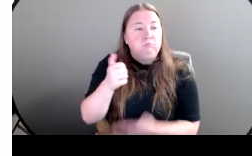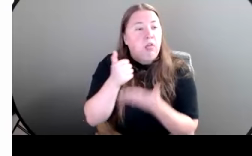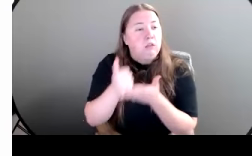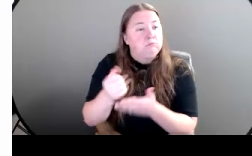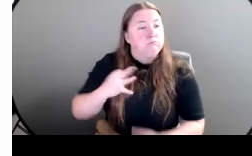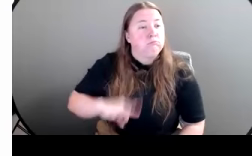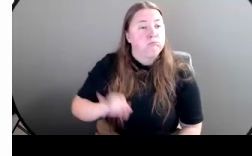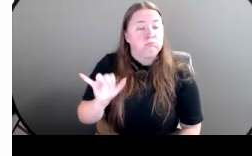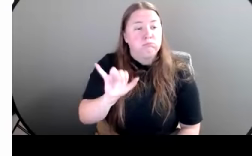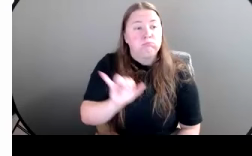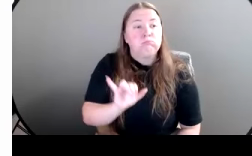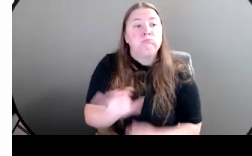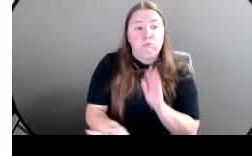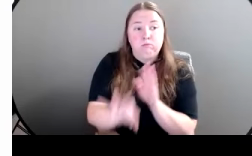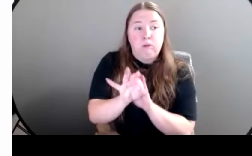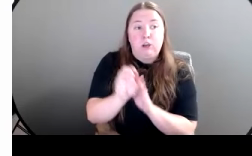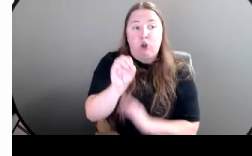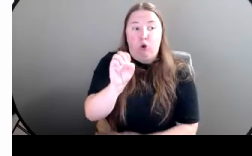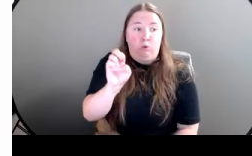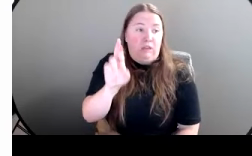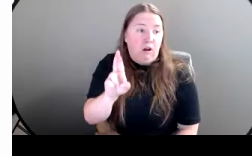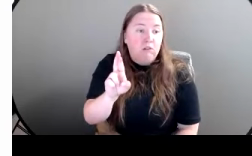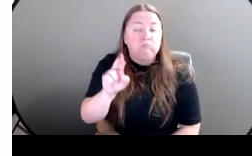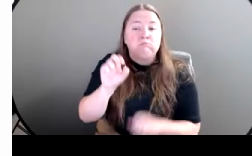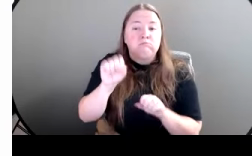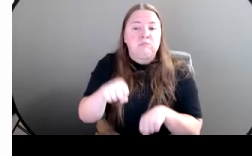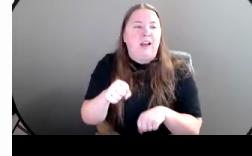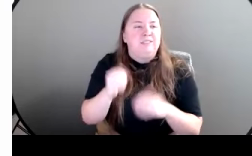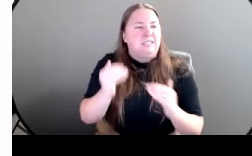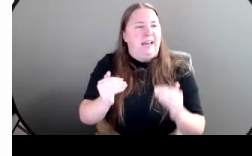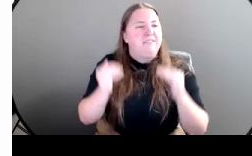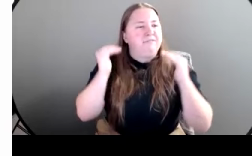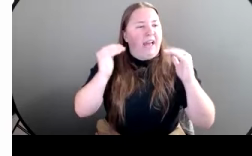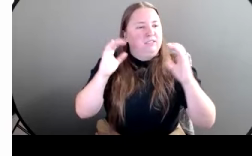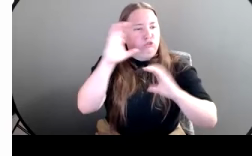in finding OER, you can use the Google advanced search feature,